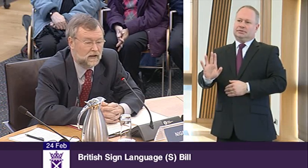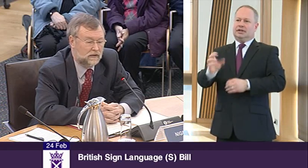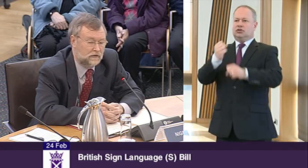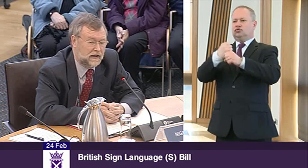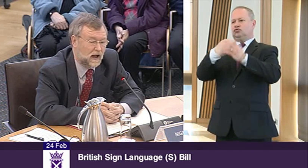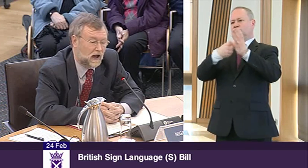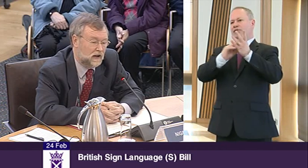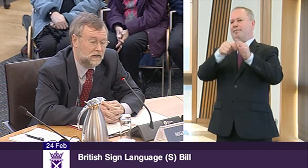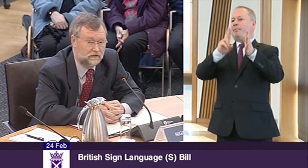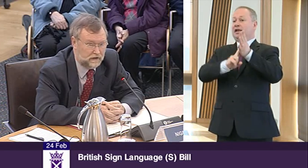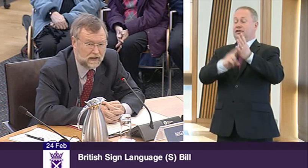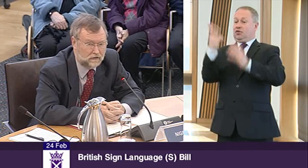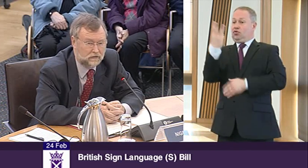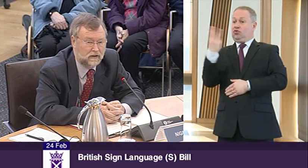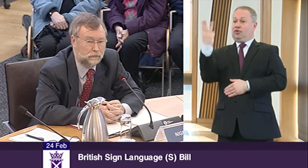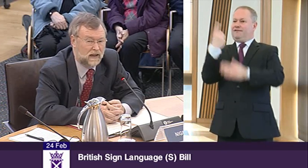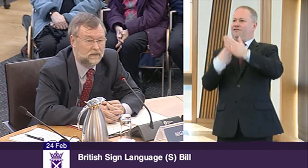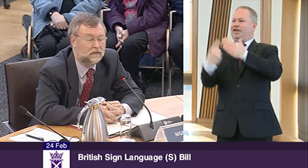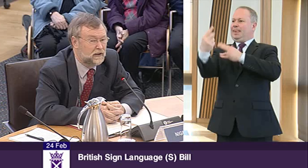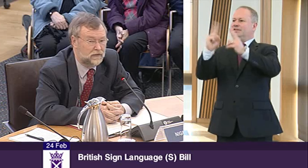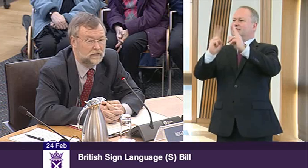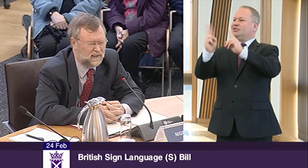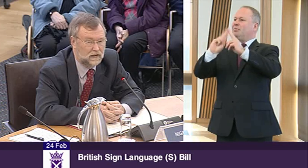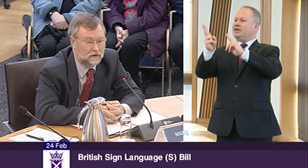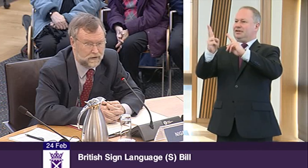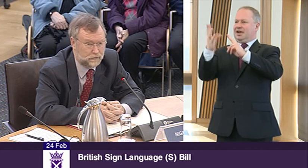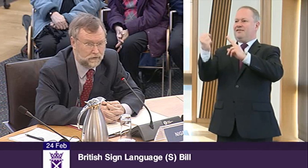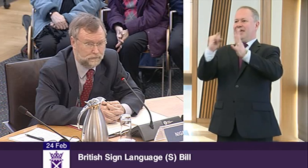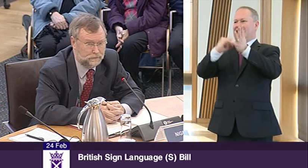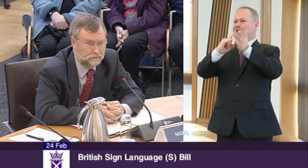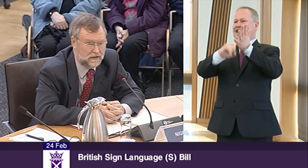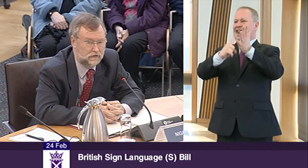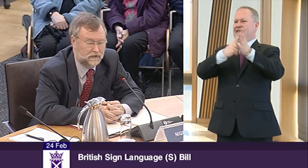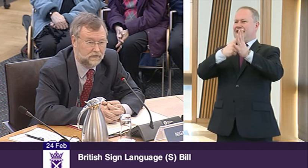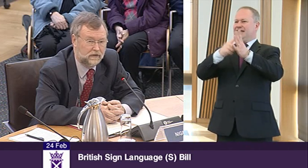ones that we access in Grampian, three are freelance and we have a service-level agreement